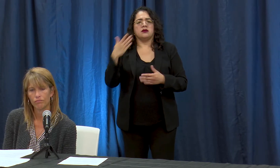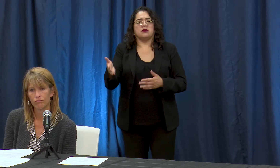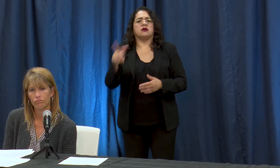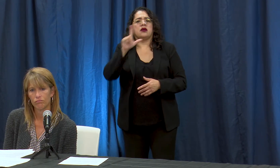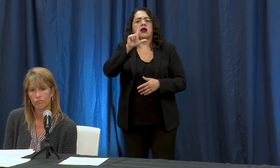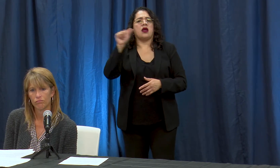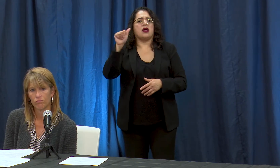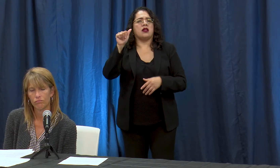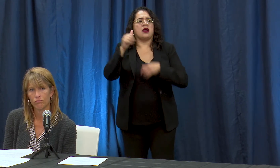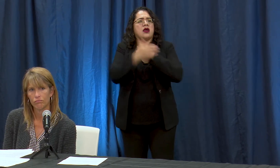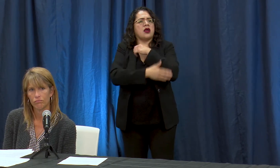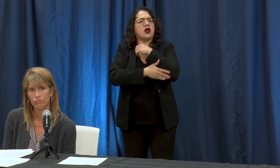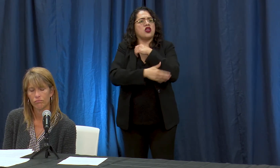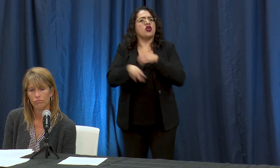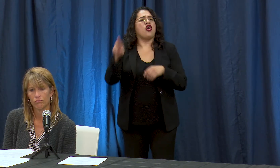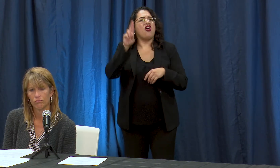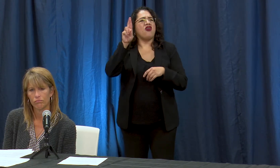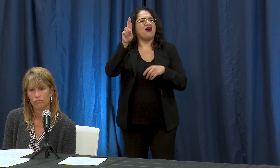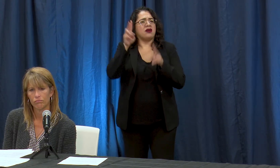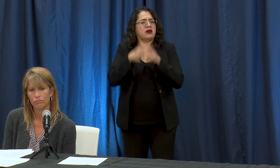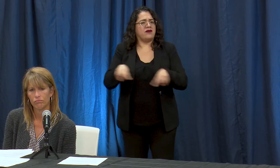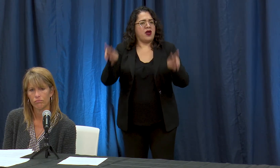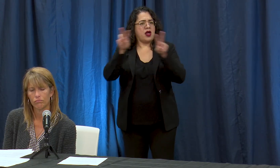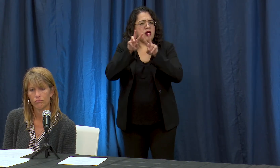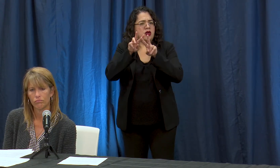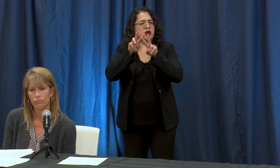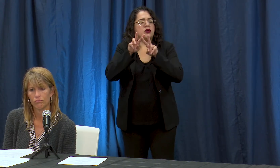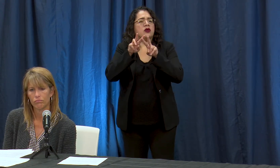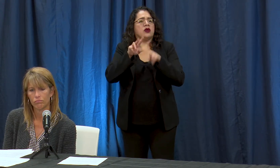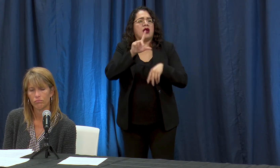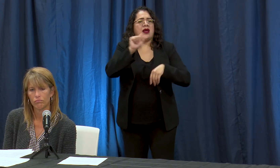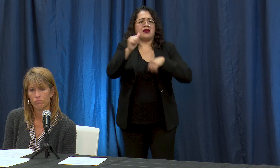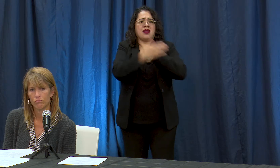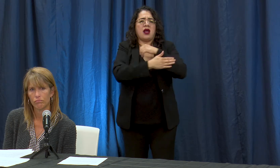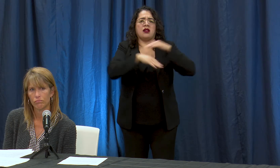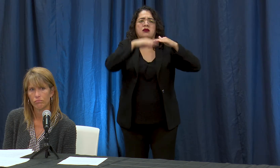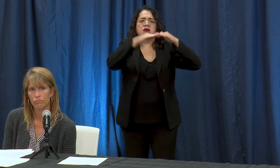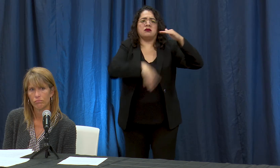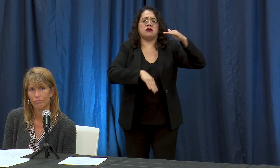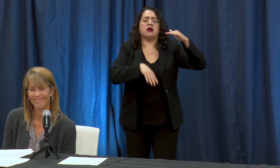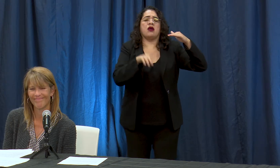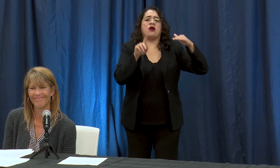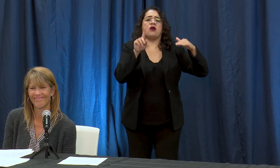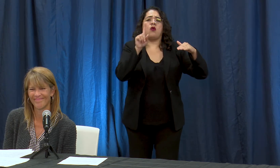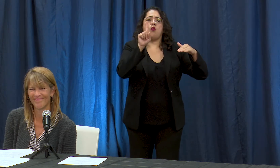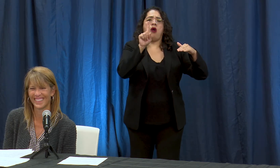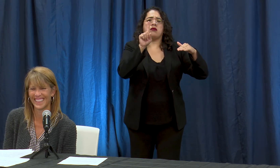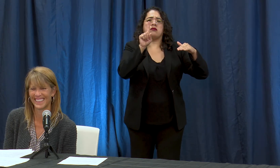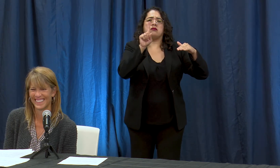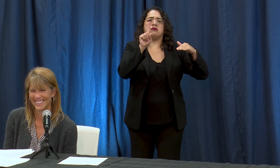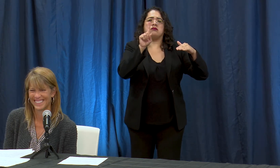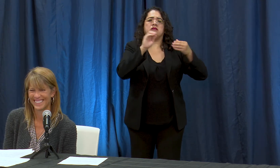countywide has been fallen below 1. I hadn't heard of r-value until then, does